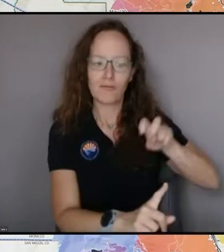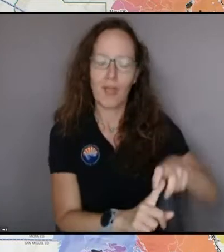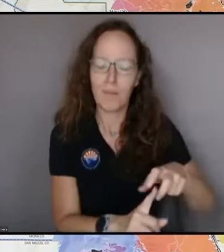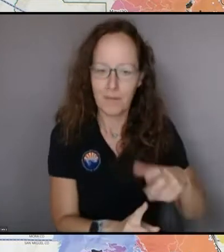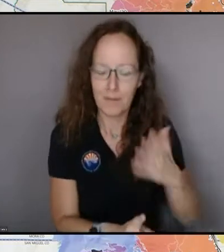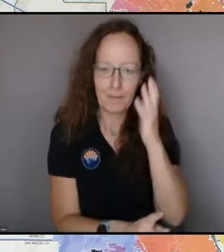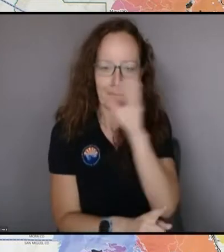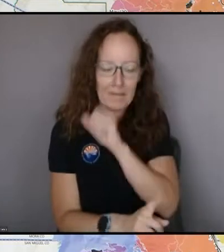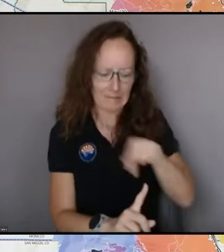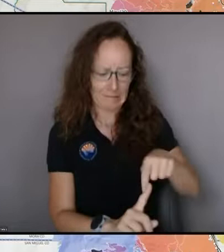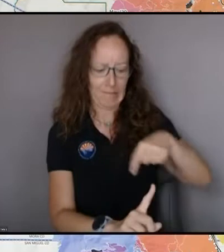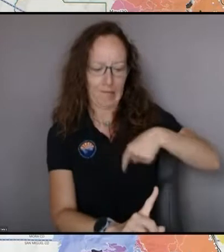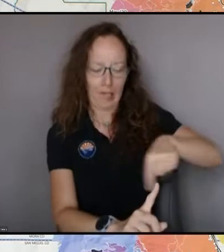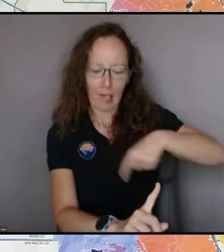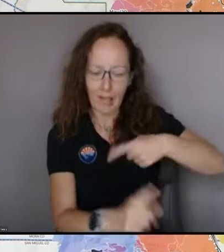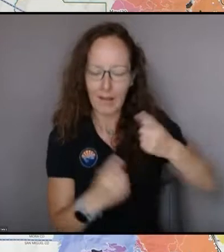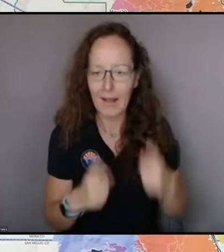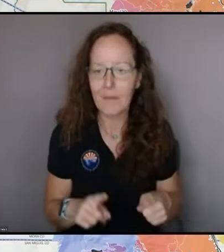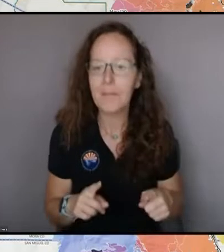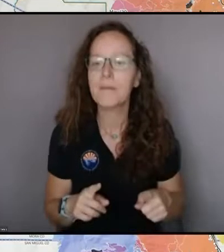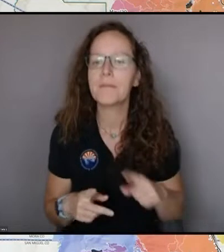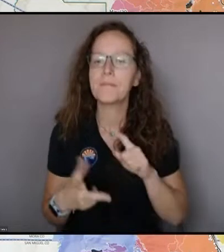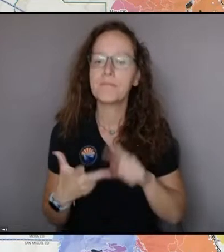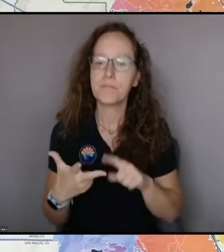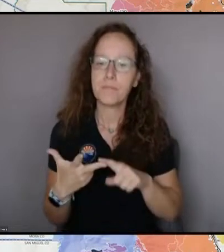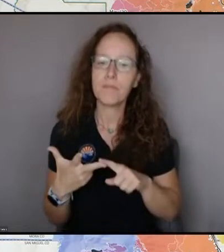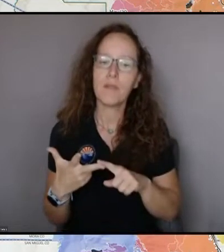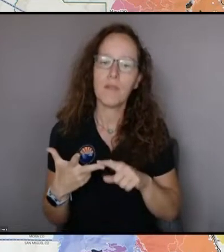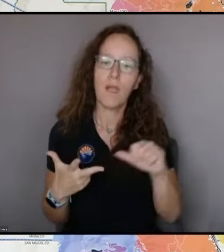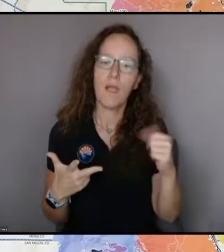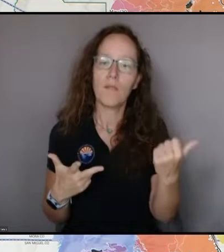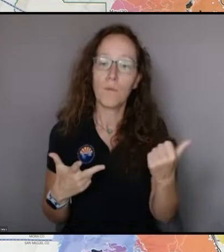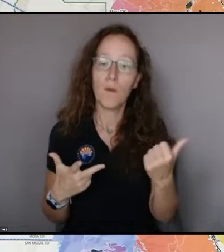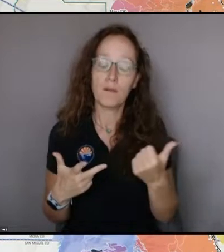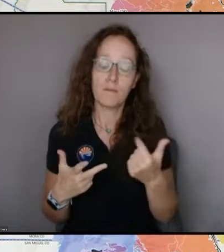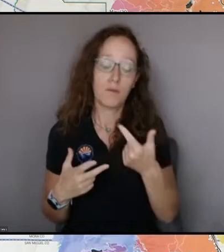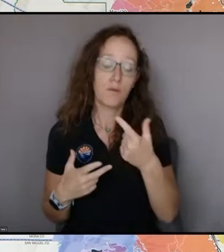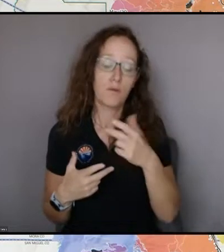another reason we engage in 'red teaming'. Is to avoid that group think where everybody's just like, 'Yeah that's what we should